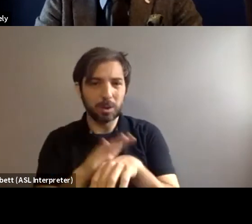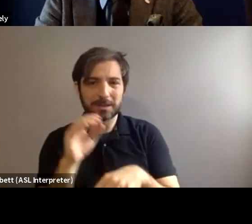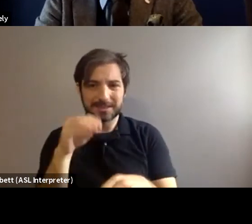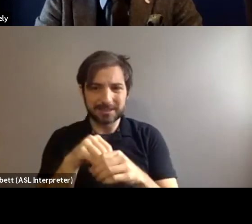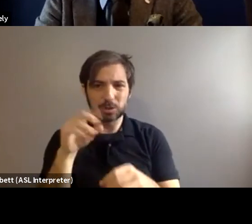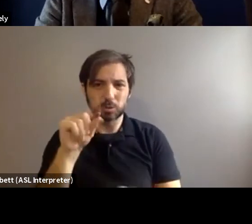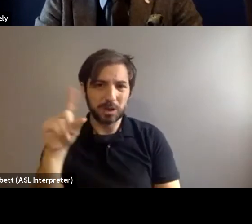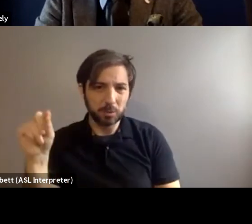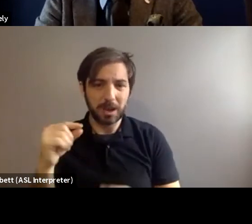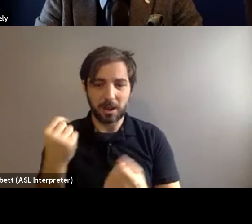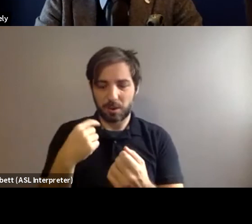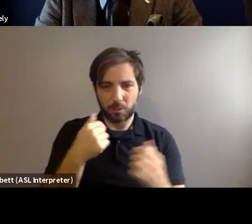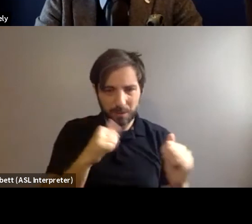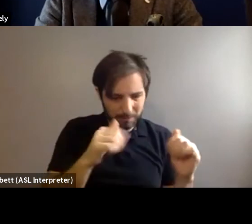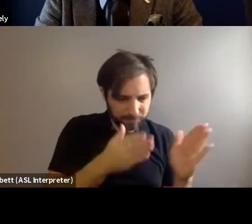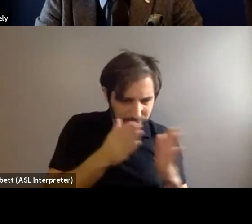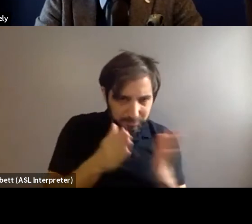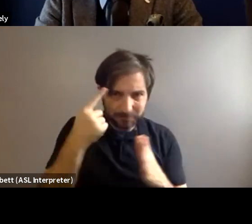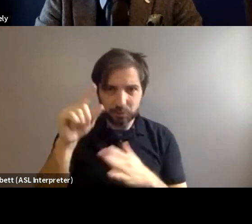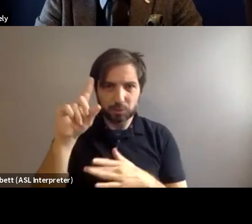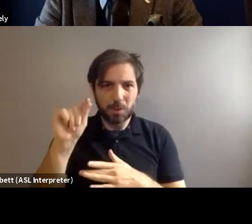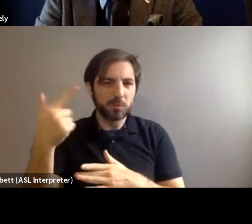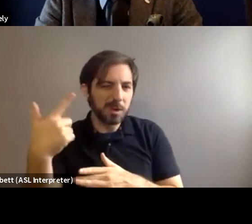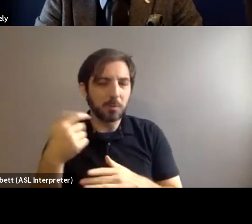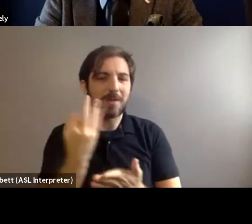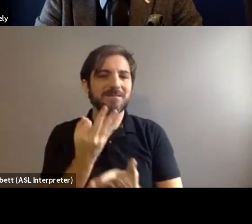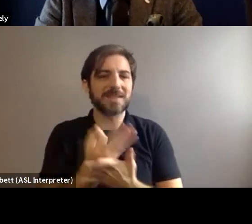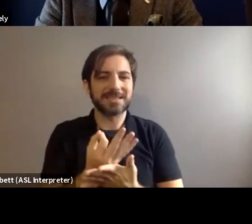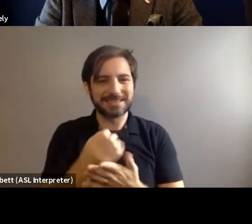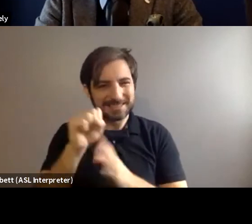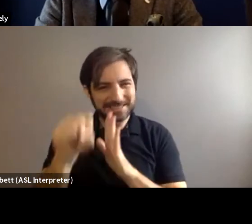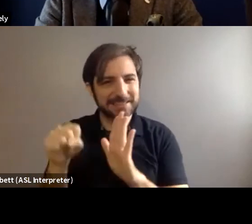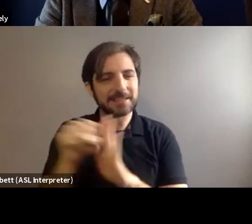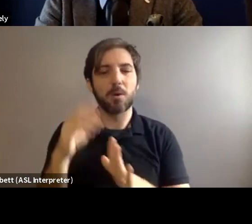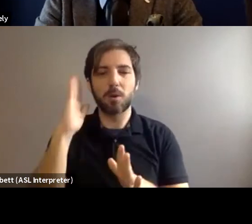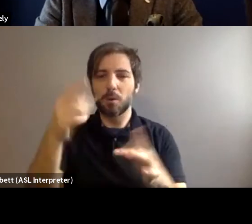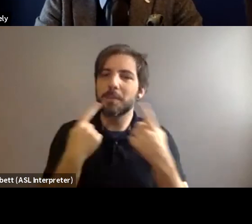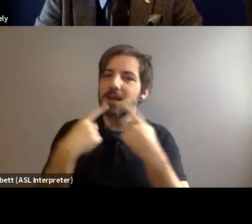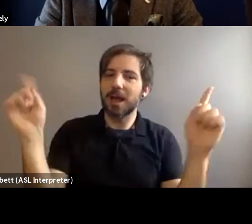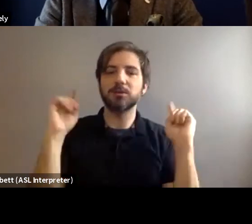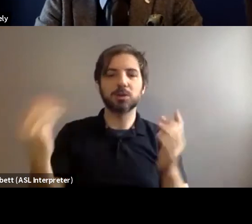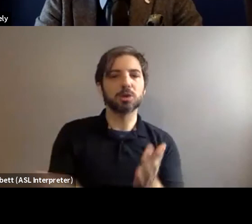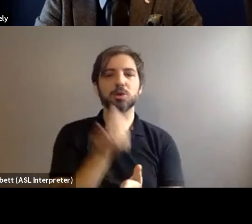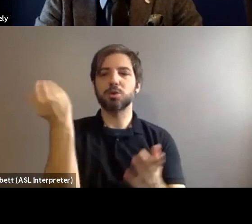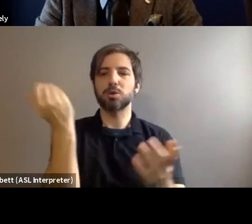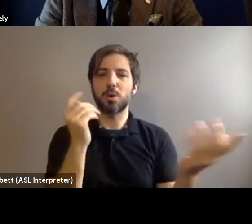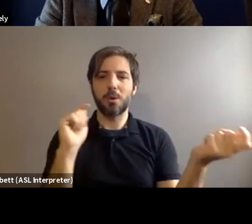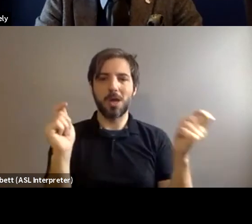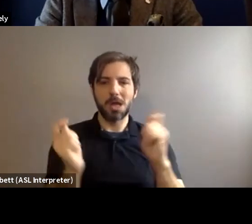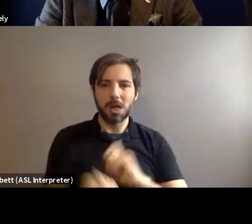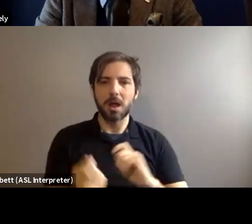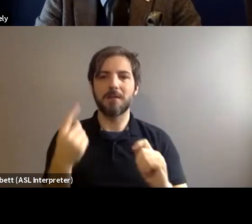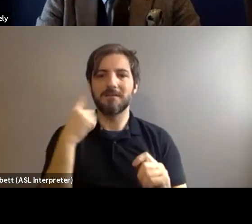funding season is we'll be announcing a new framework for diversity equity inclusion and